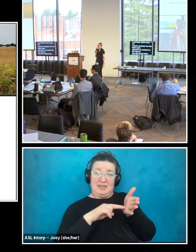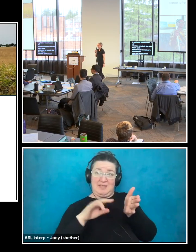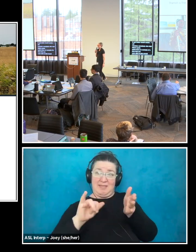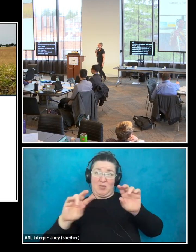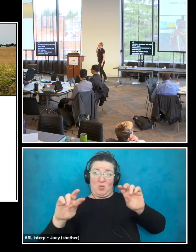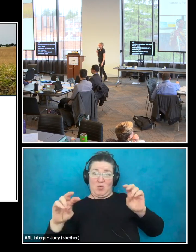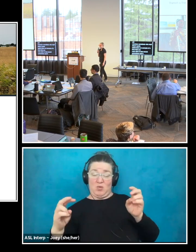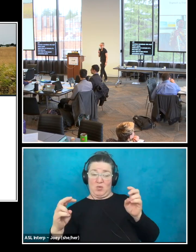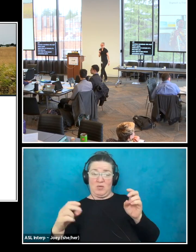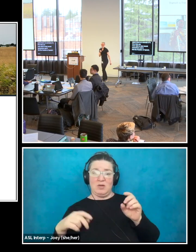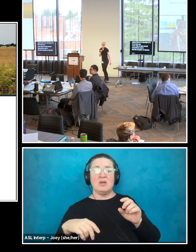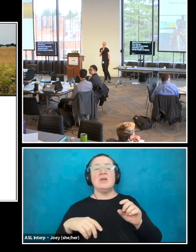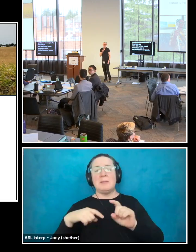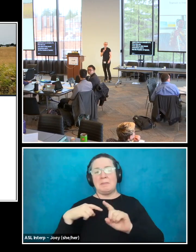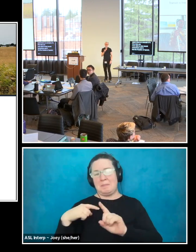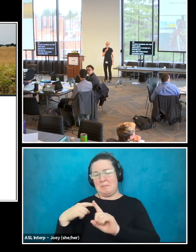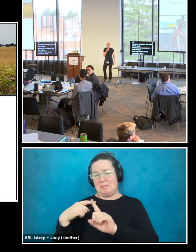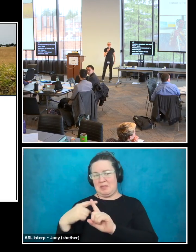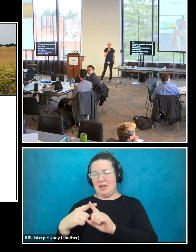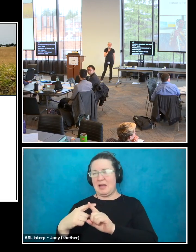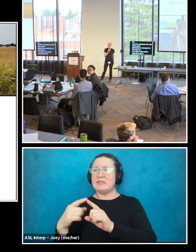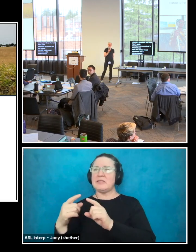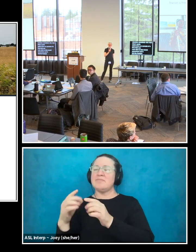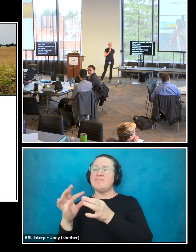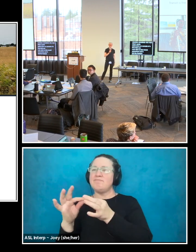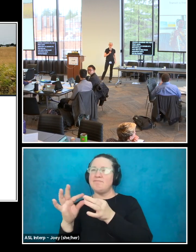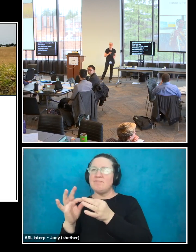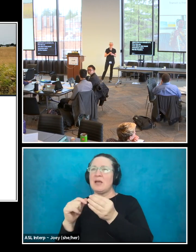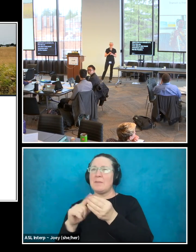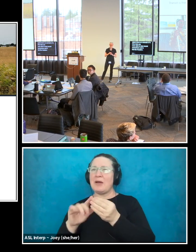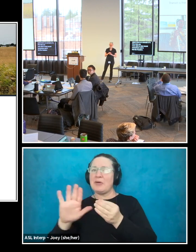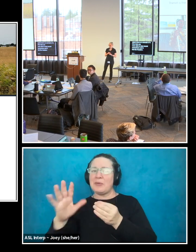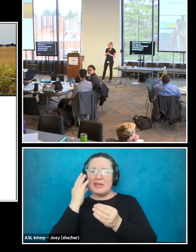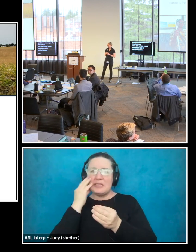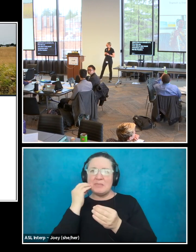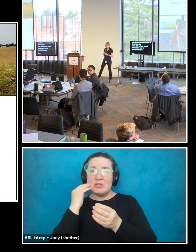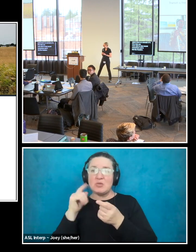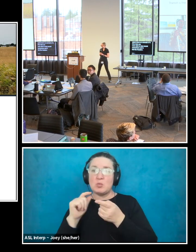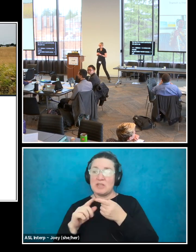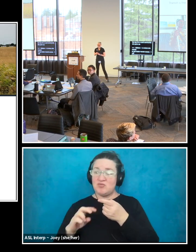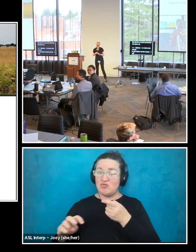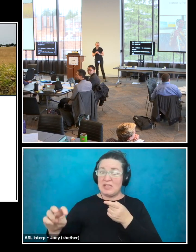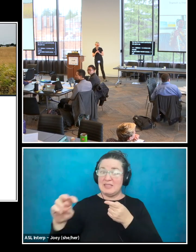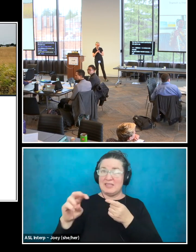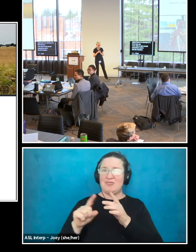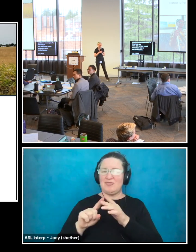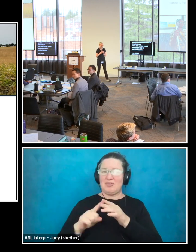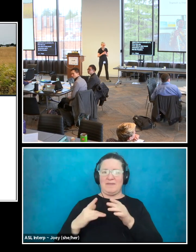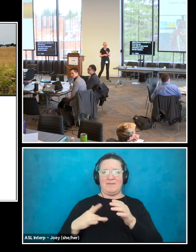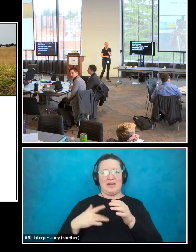All right, Chelsea in the back over here um, from Hopelink, find a ride. So, Abby's quote,